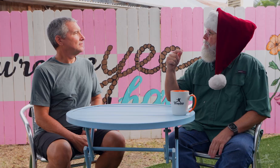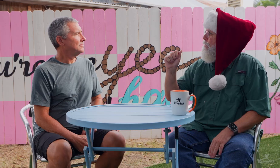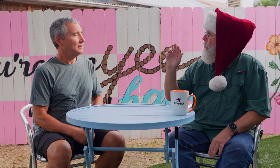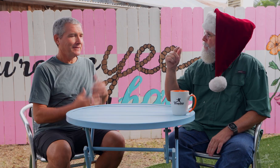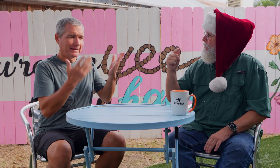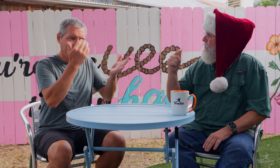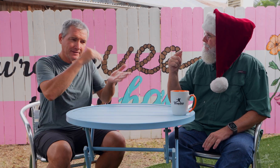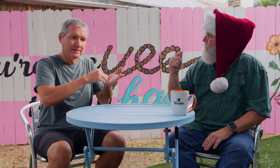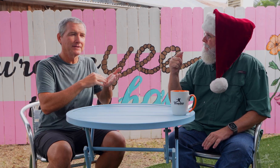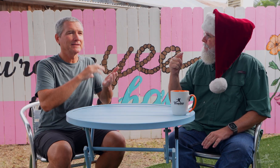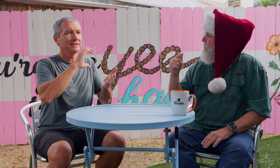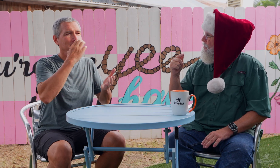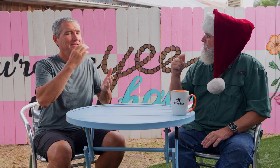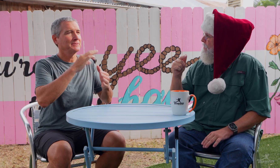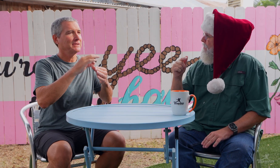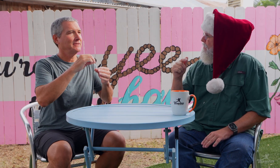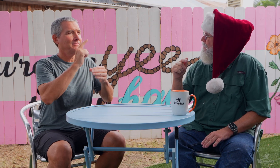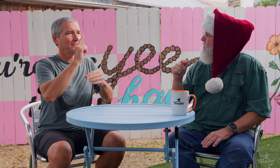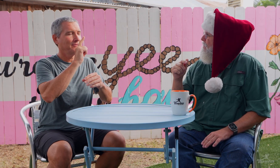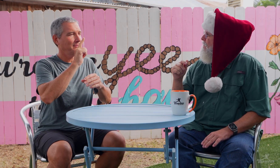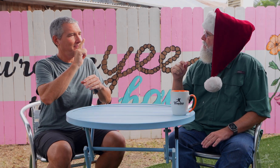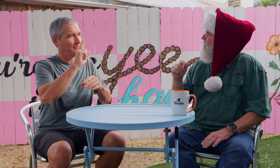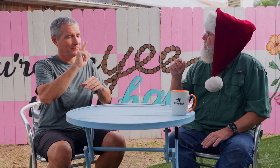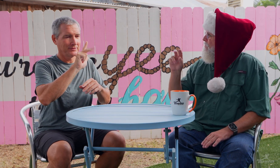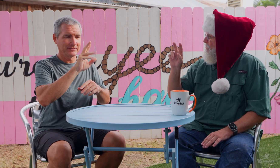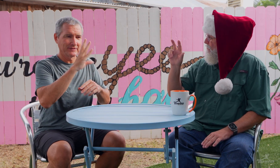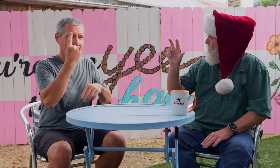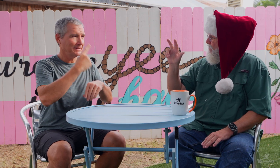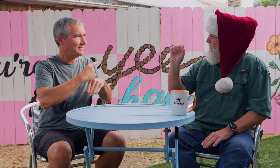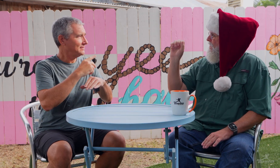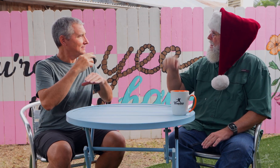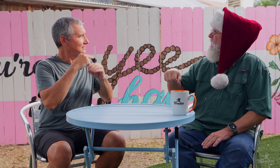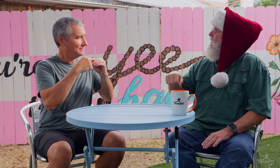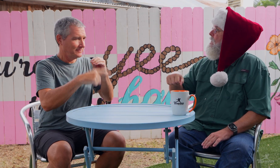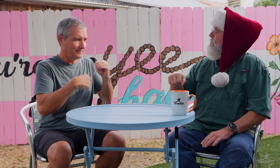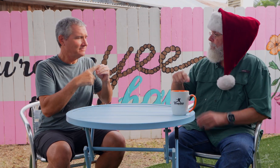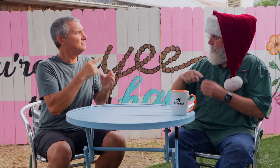Again, we're talking about the Christmas spirit 365 days all year!